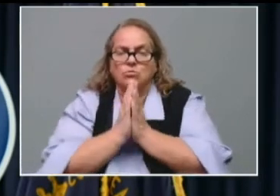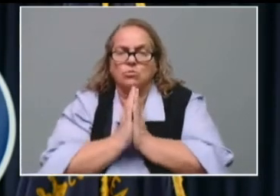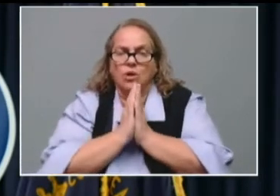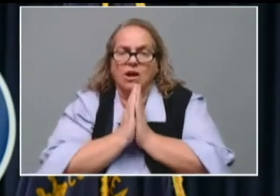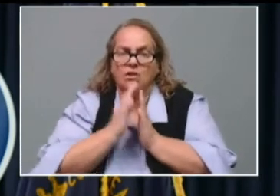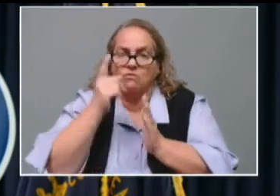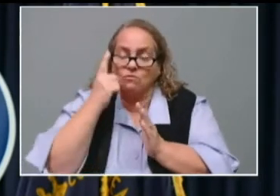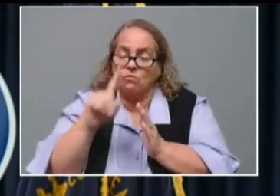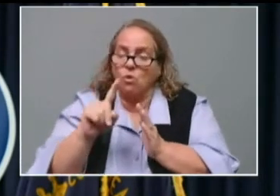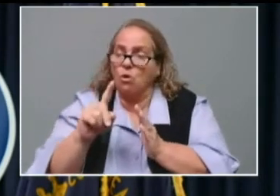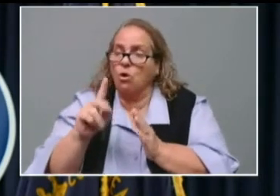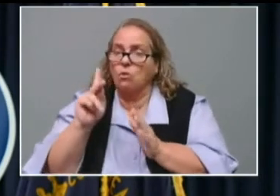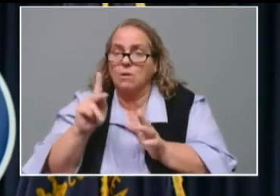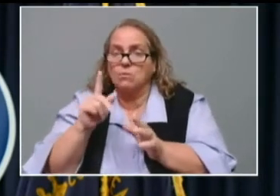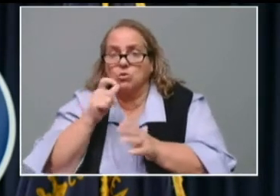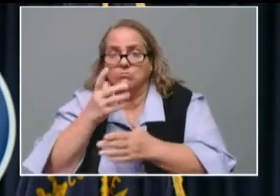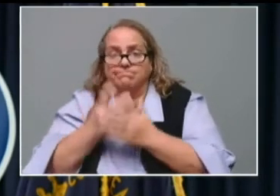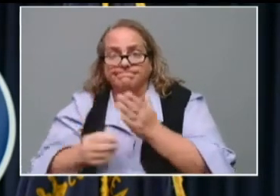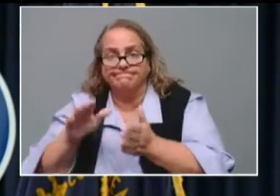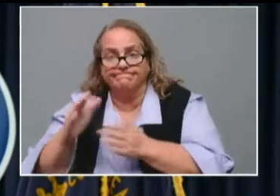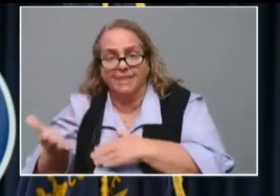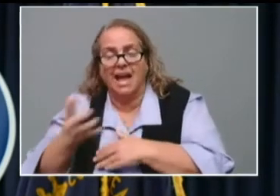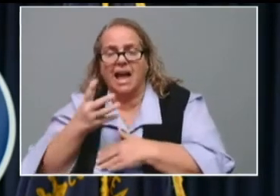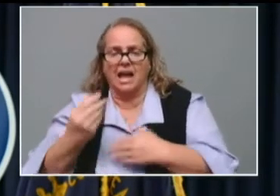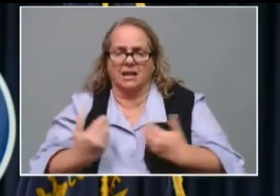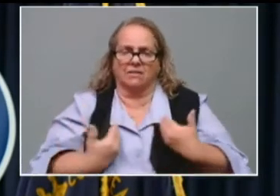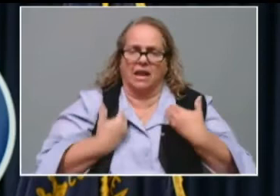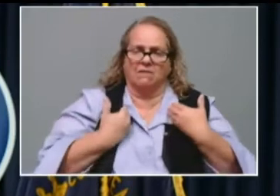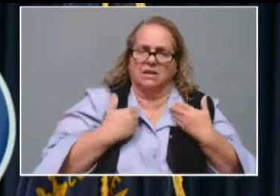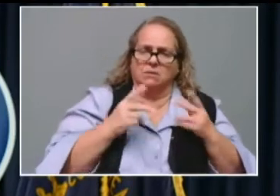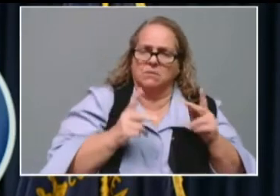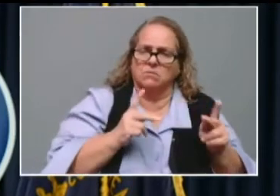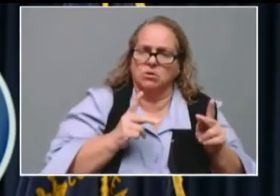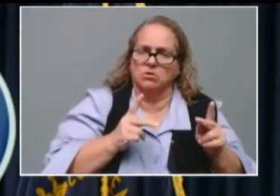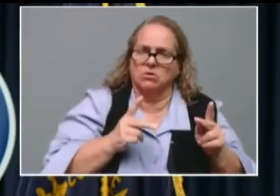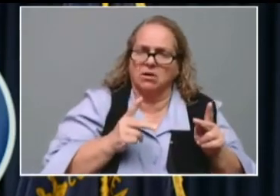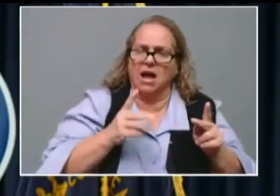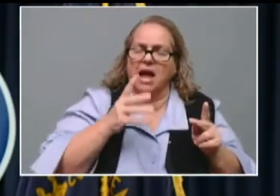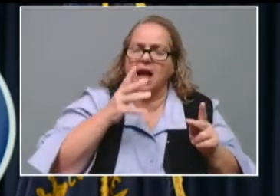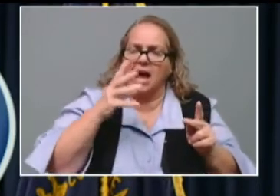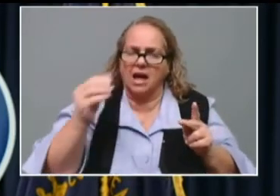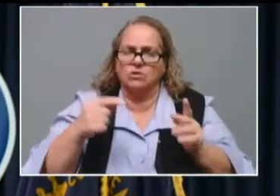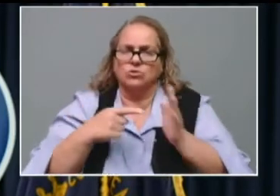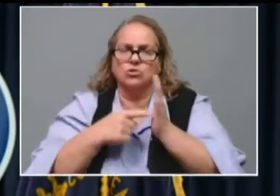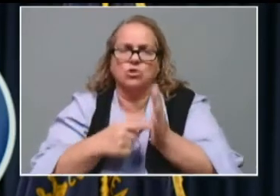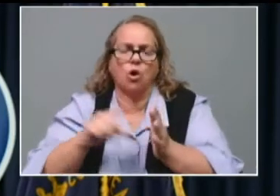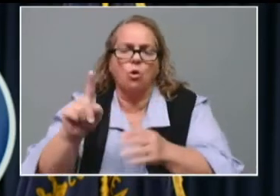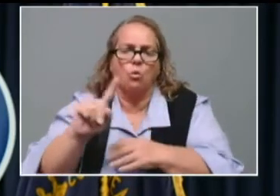and also to unveil what a permanent reminder will be to help us generations